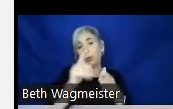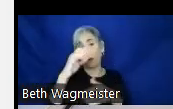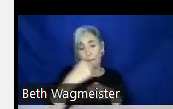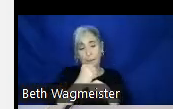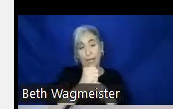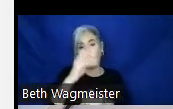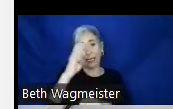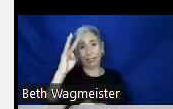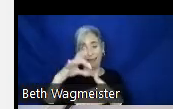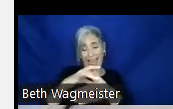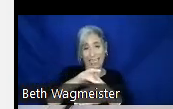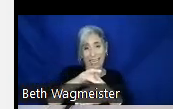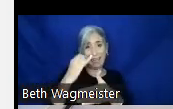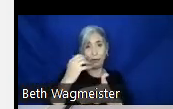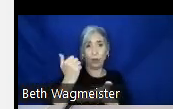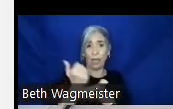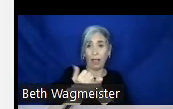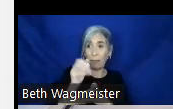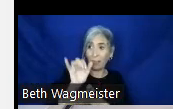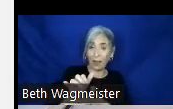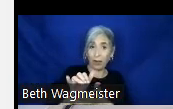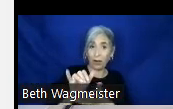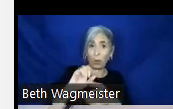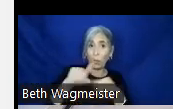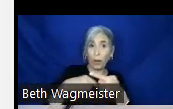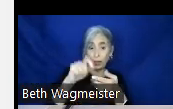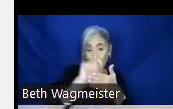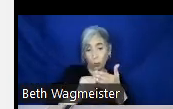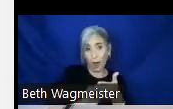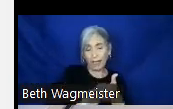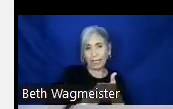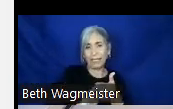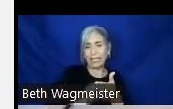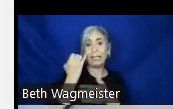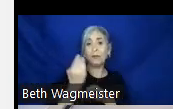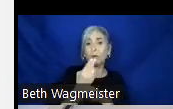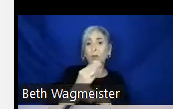if you are getting help there. That is ultimately when people use Microsoft Word, back in the day,